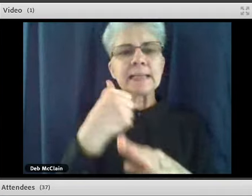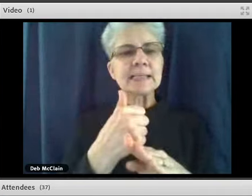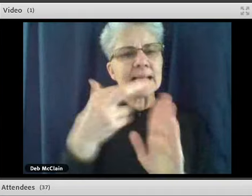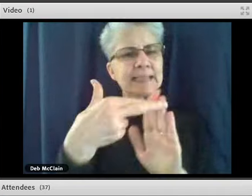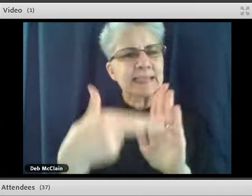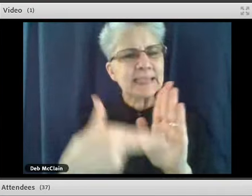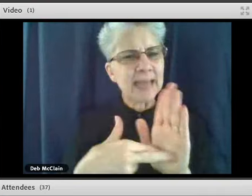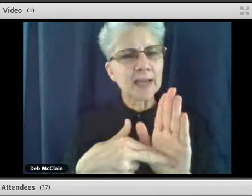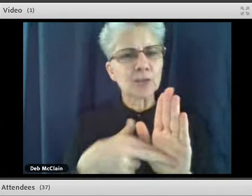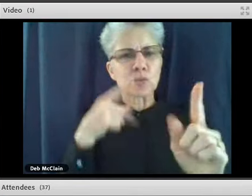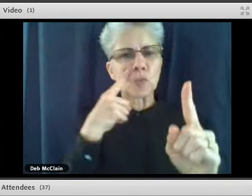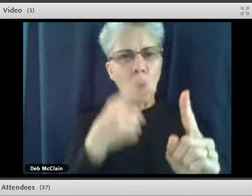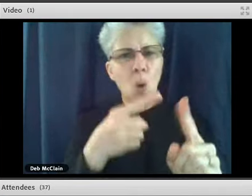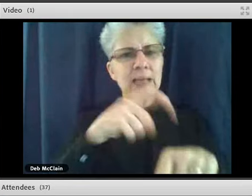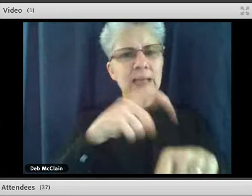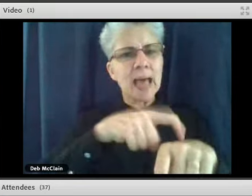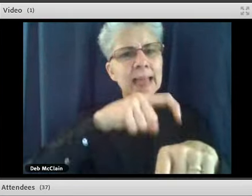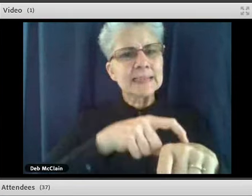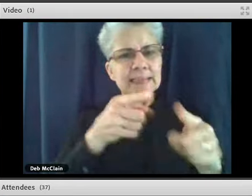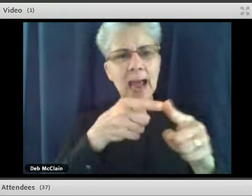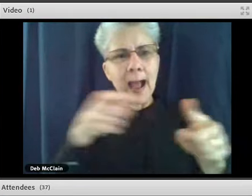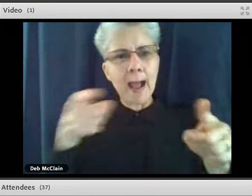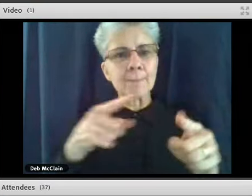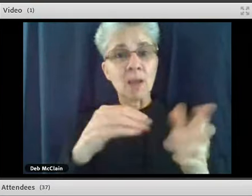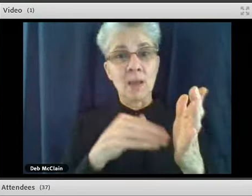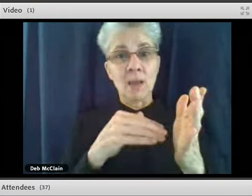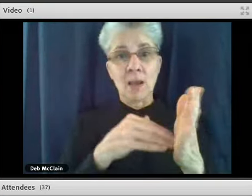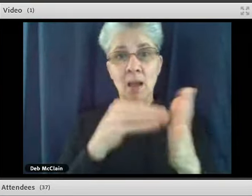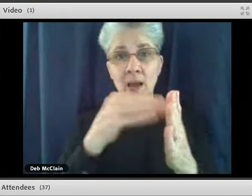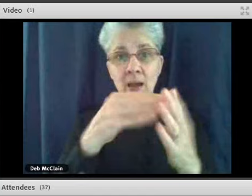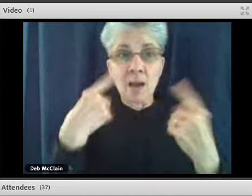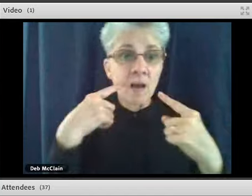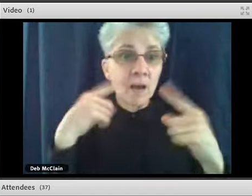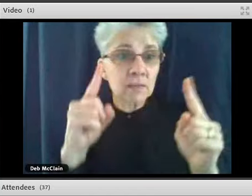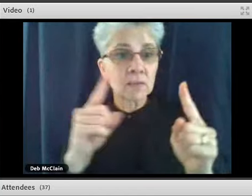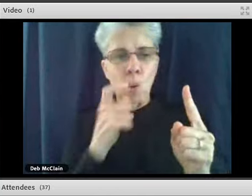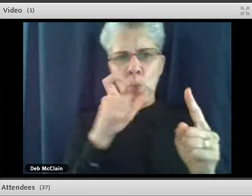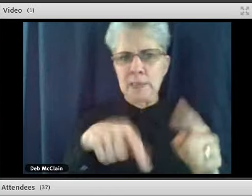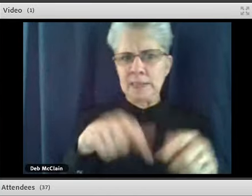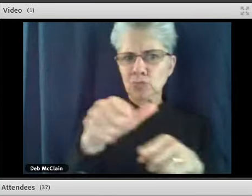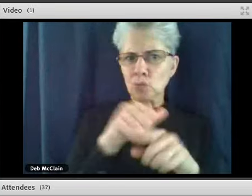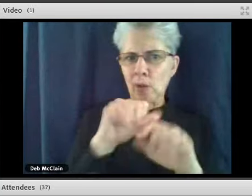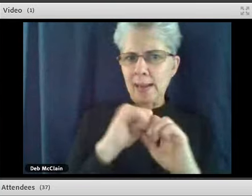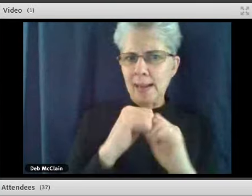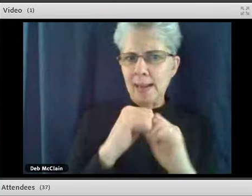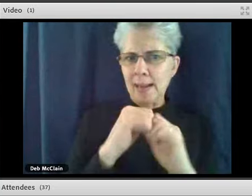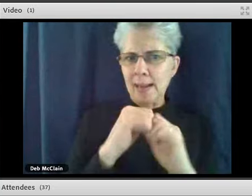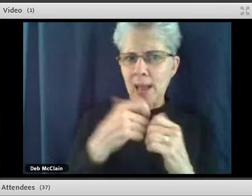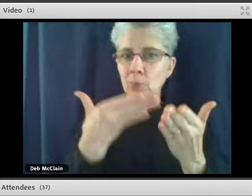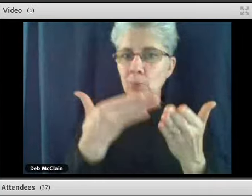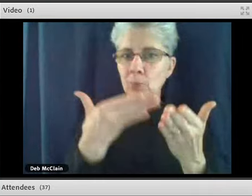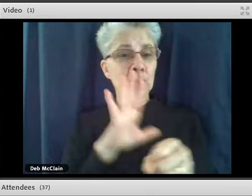Set standards, goals, and a timeline. What do you want to accomplish? How frequently should you update? And then, who needs training?